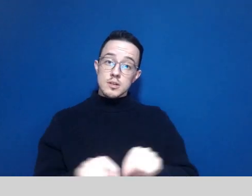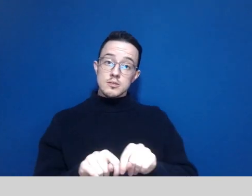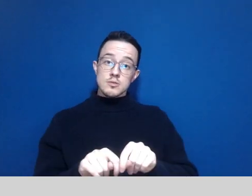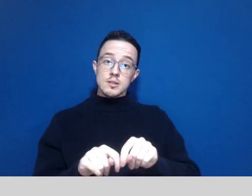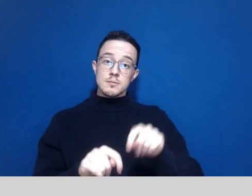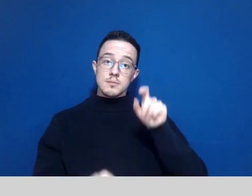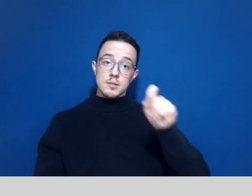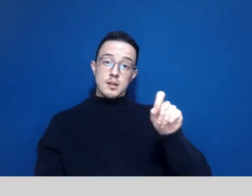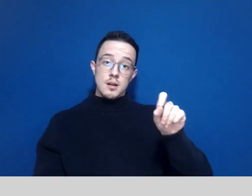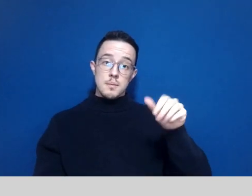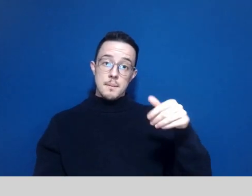If we view this,